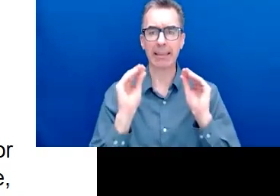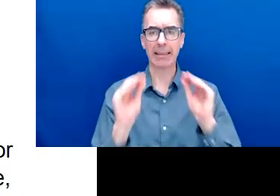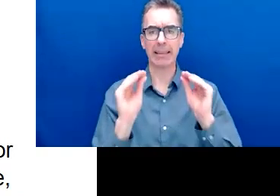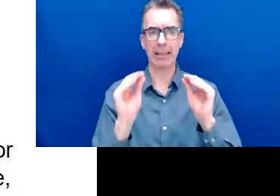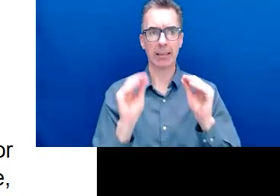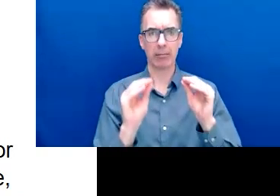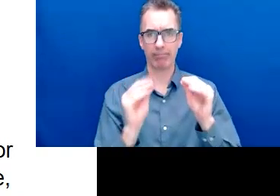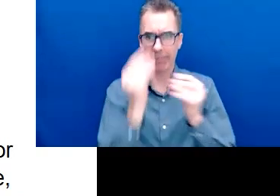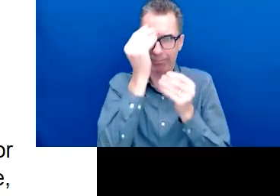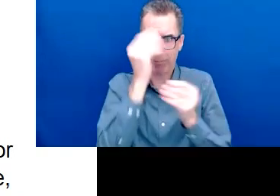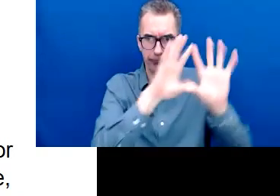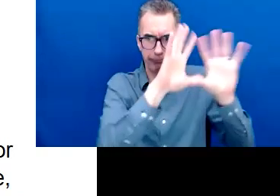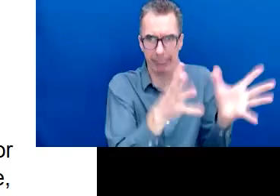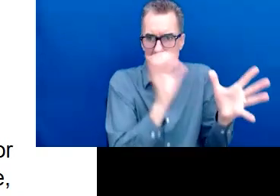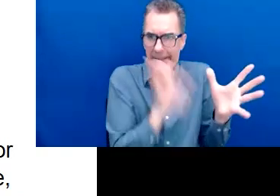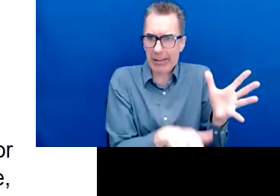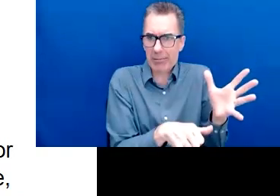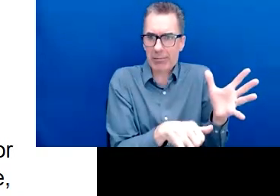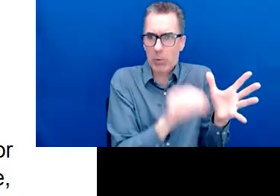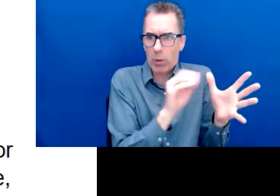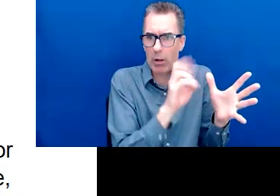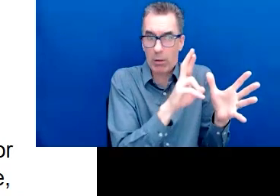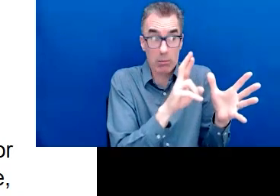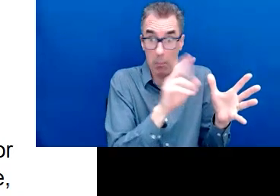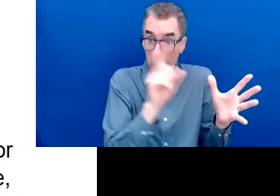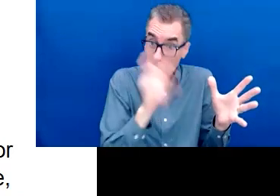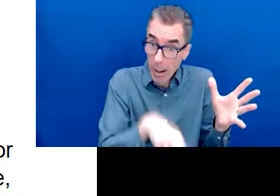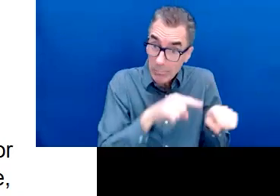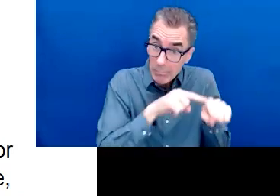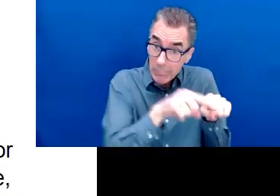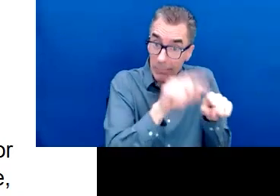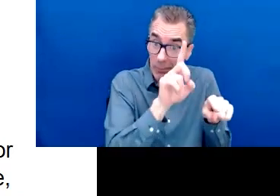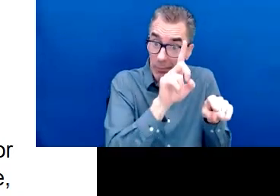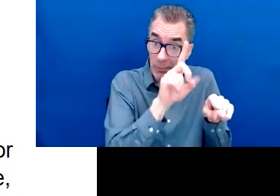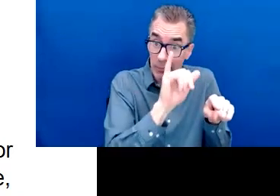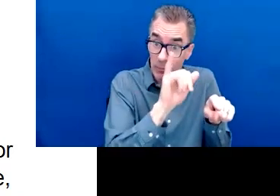OERs are not necessarily digital, although sometimes we think of them as digital materials.